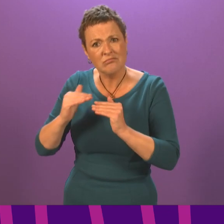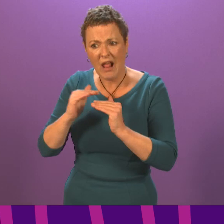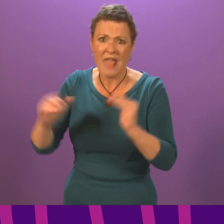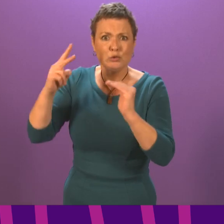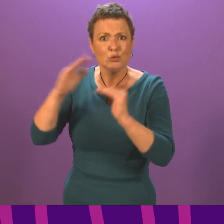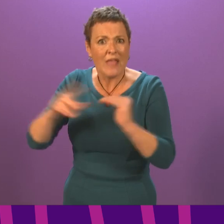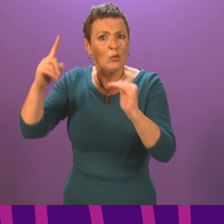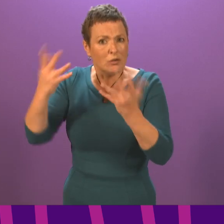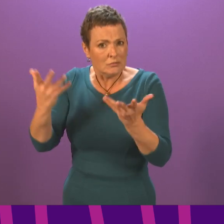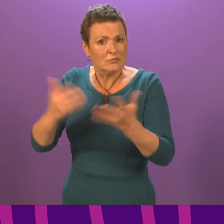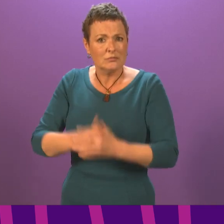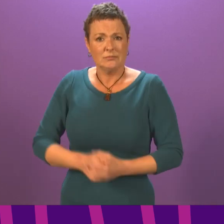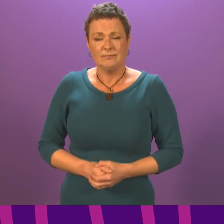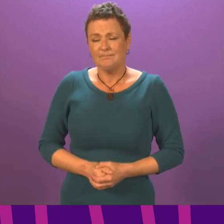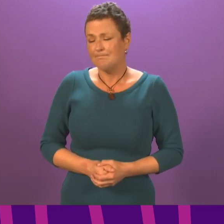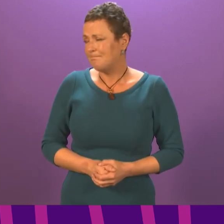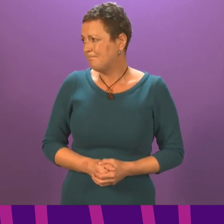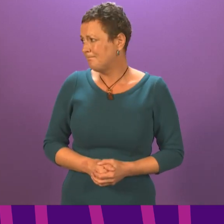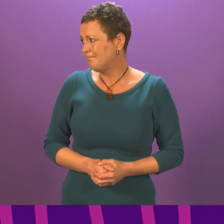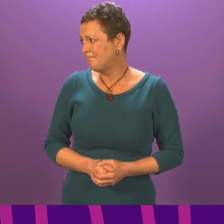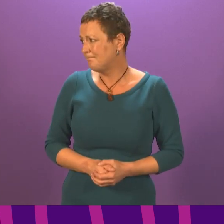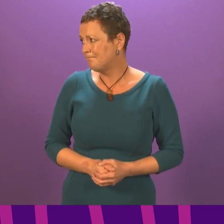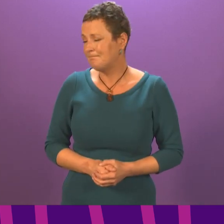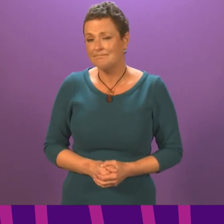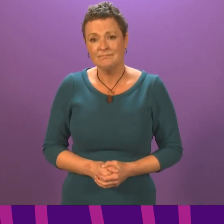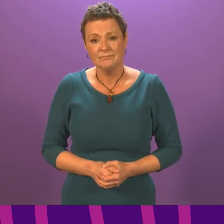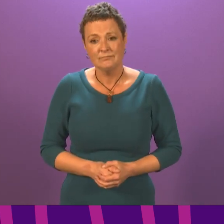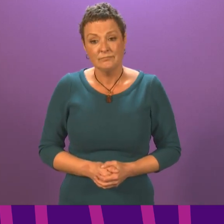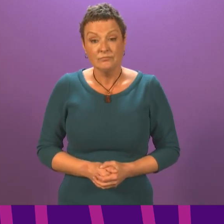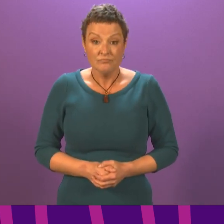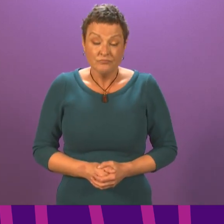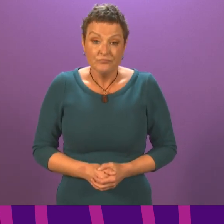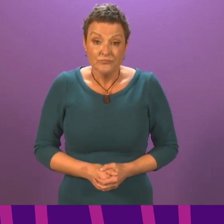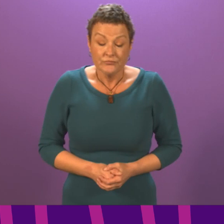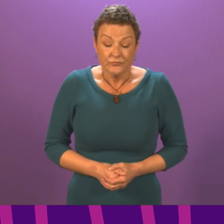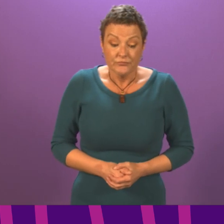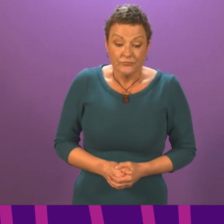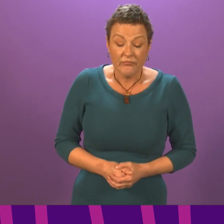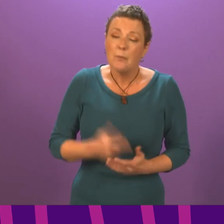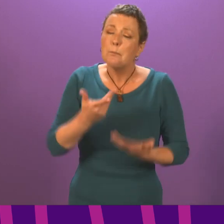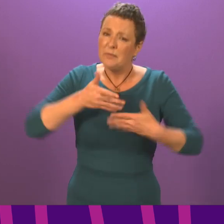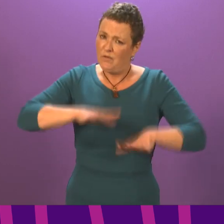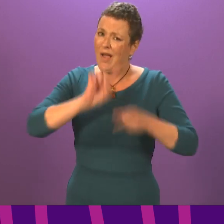The First Minister: Given the outbreaks that we have seen in care